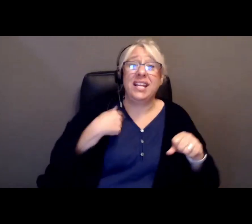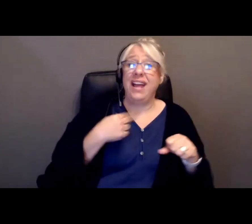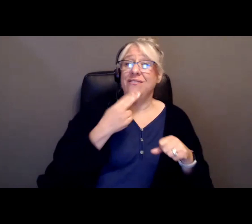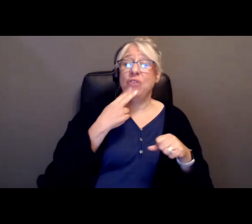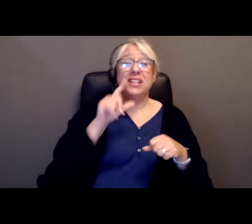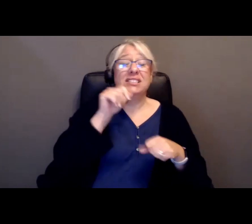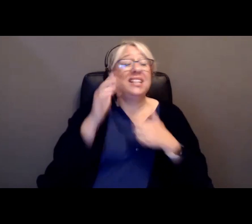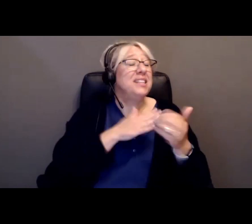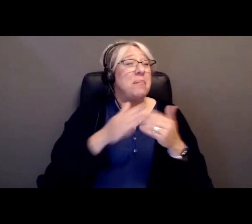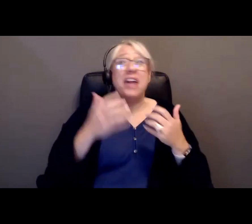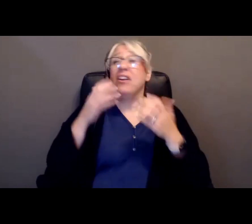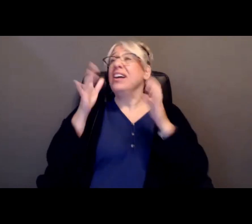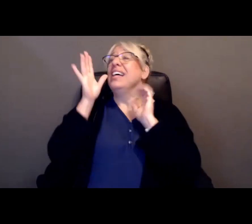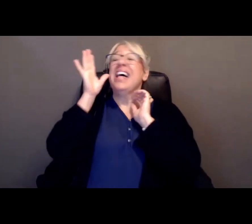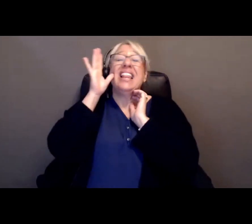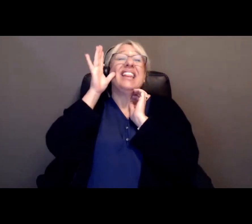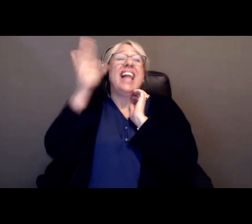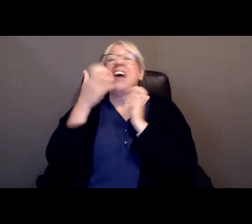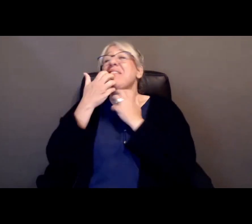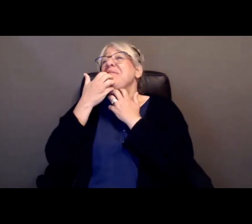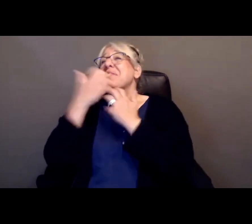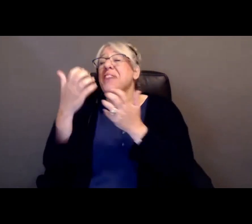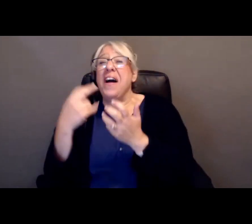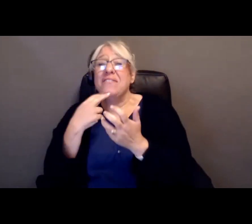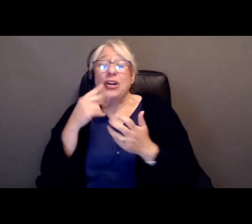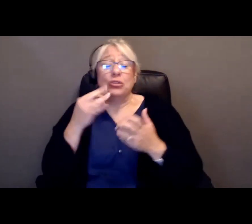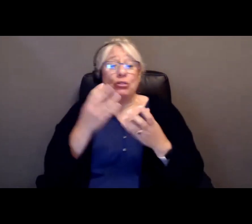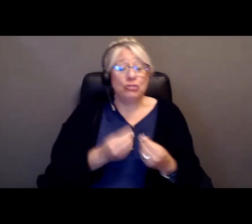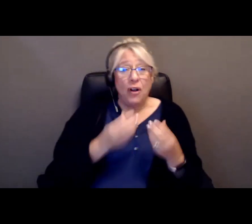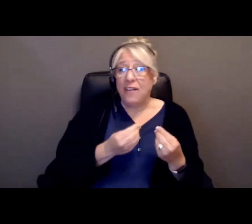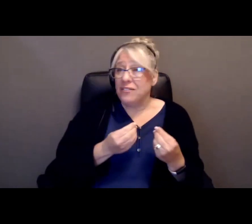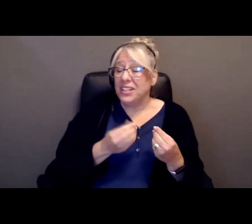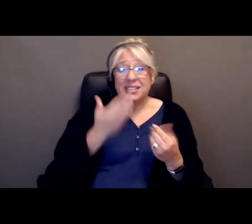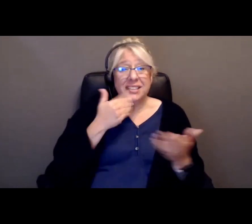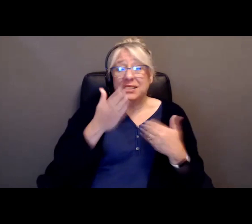soft, we all have the right to have a voice. And that's what's really missing. I still -- and one